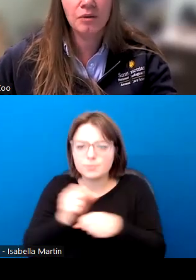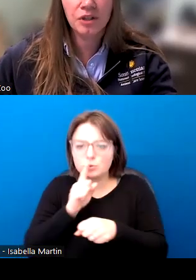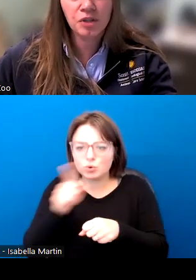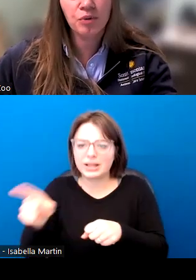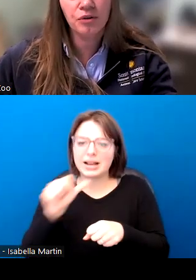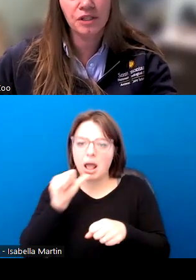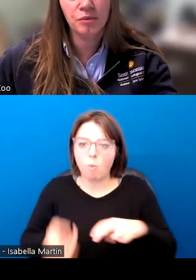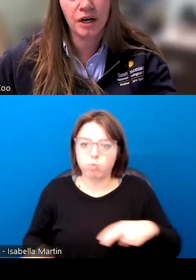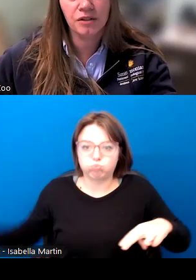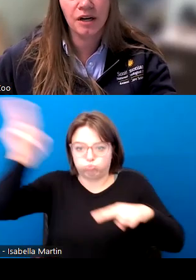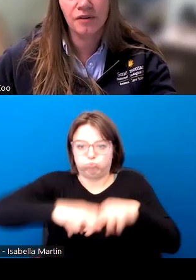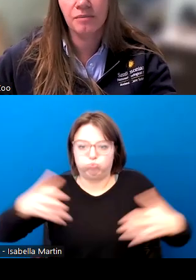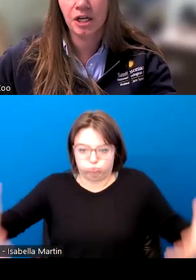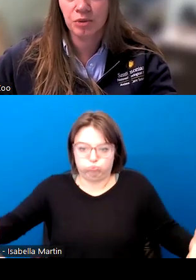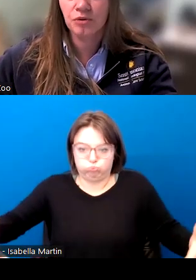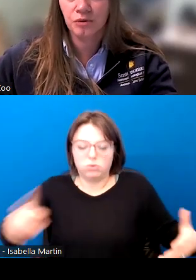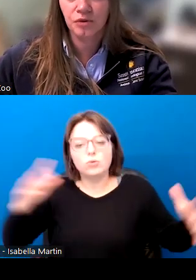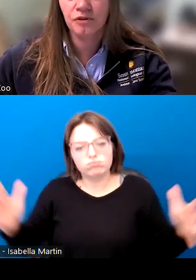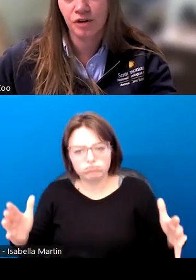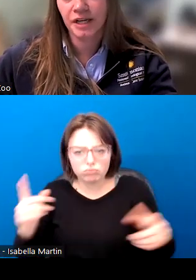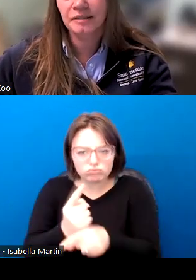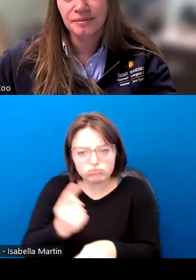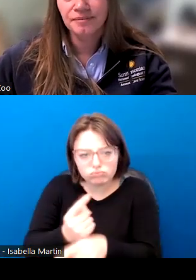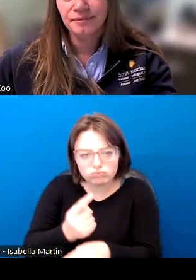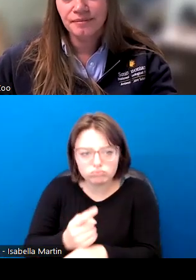then we'll use the produce and the browse kind of as management tools or for training. >>Shellie: So you